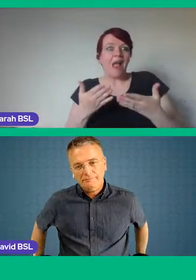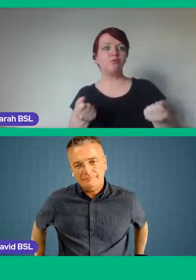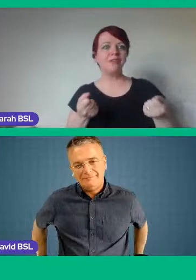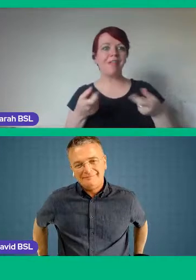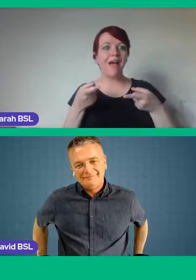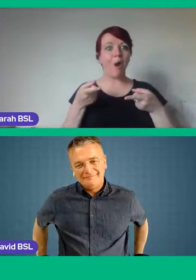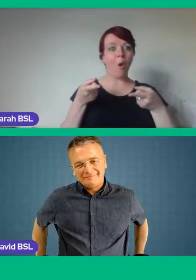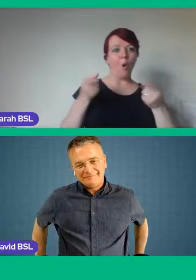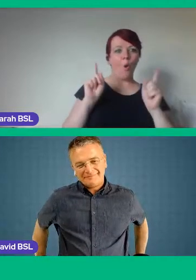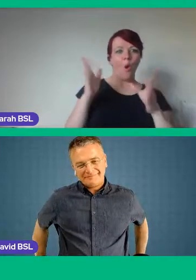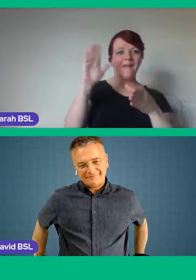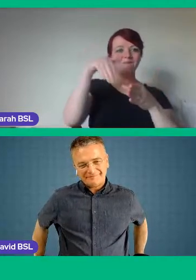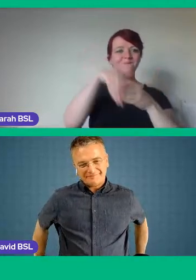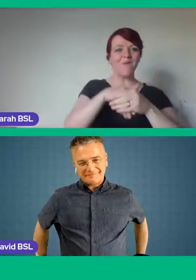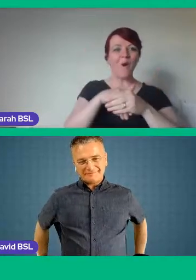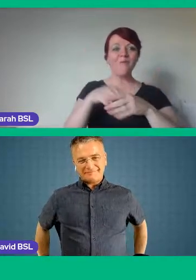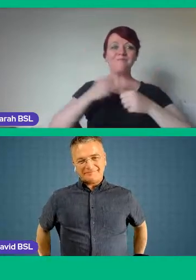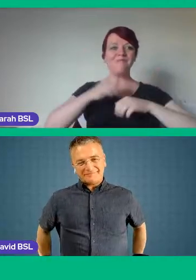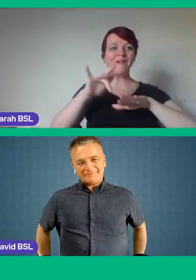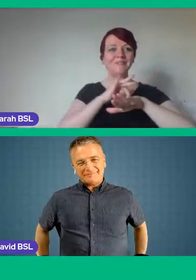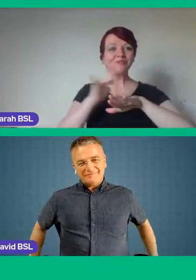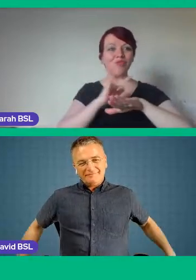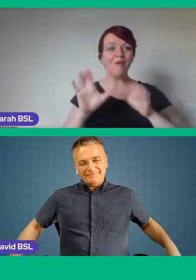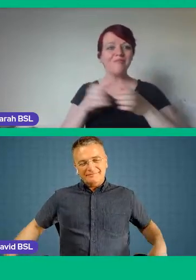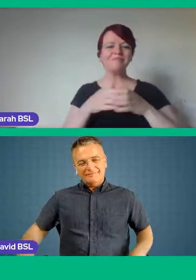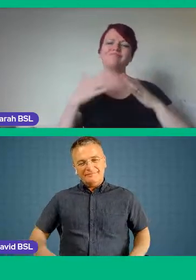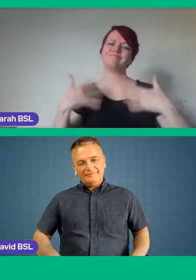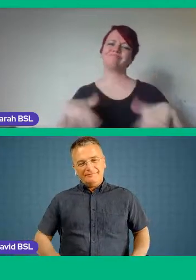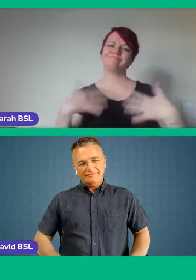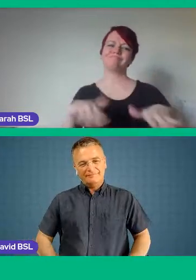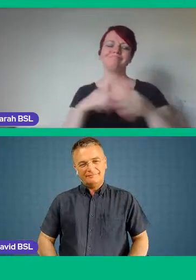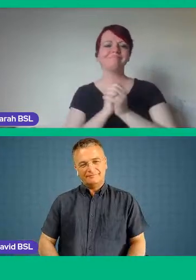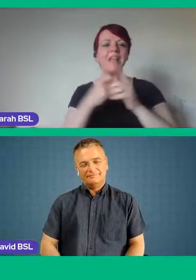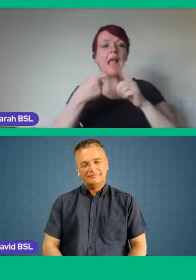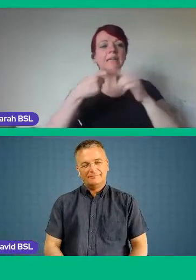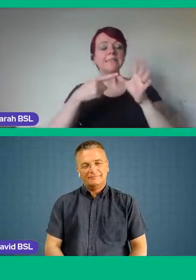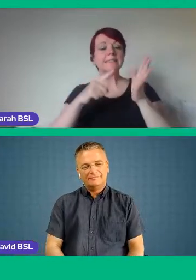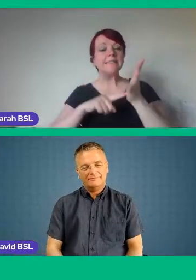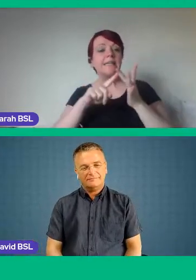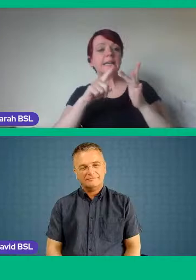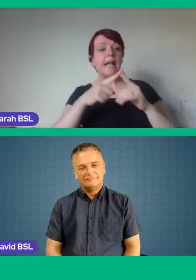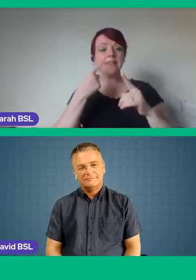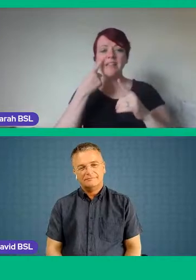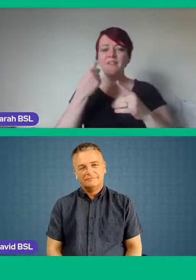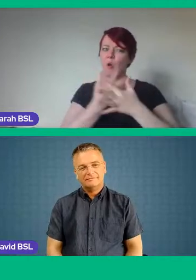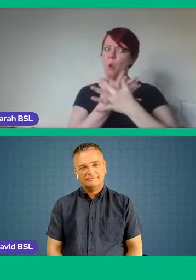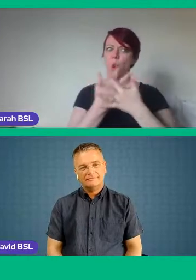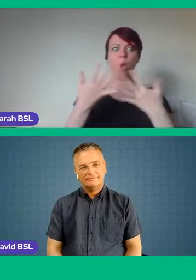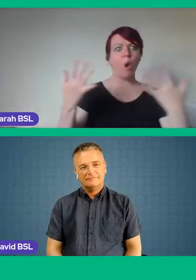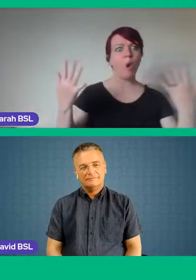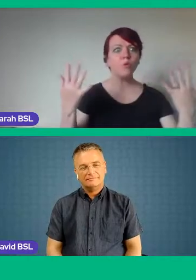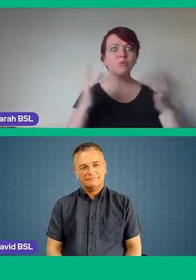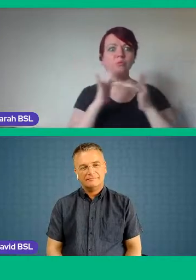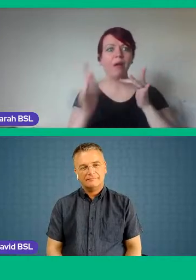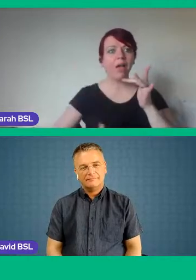assistant at the time, and we got on well, and she found loads of interesting projects from all over the UK